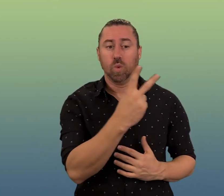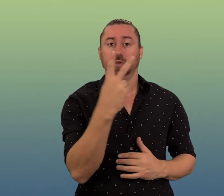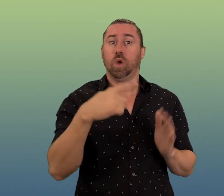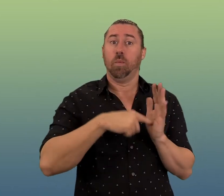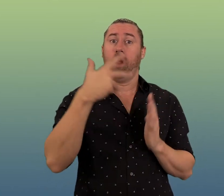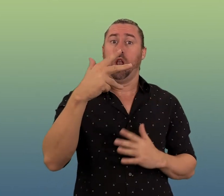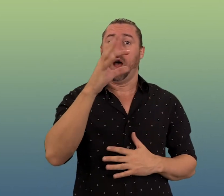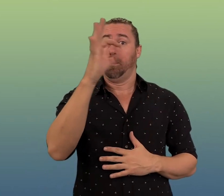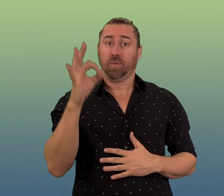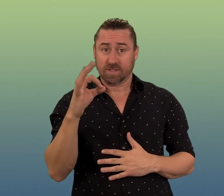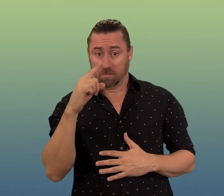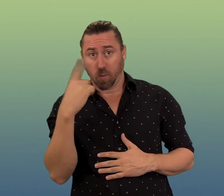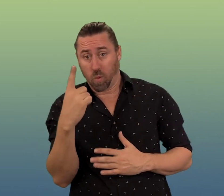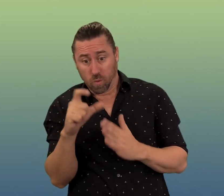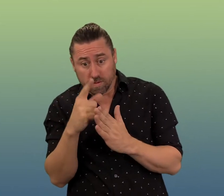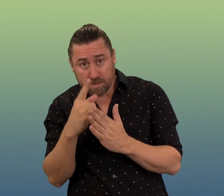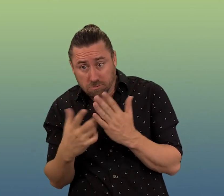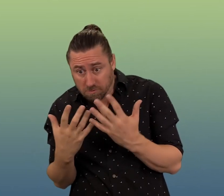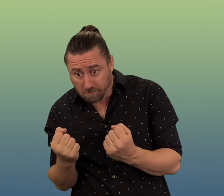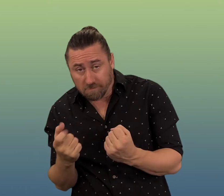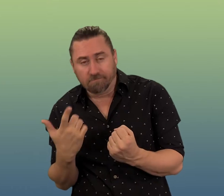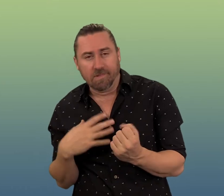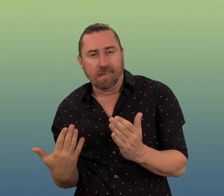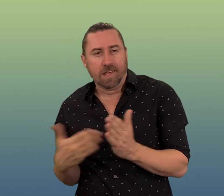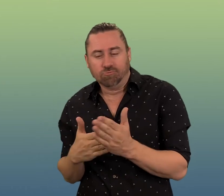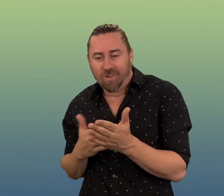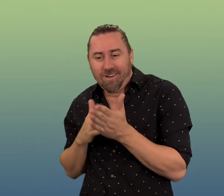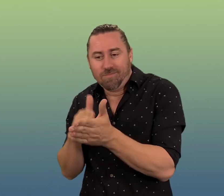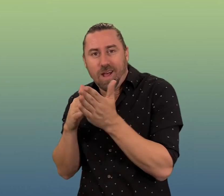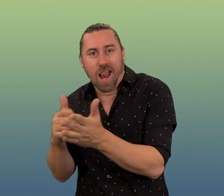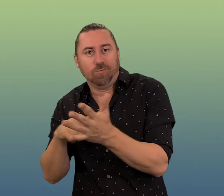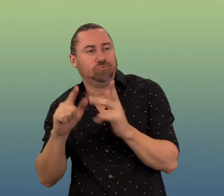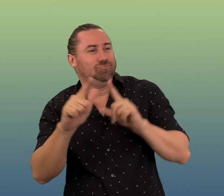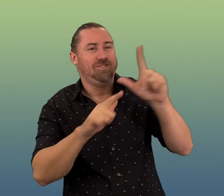22.9% of people with a disability need assistance with mobility.